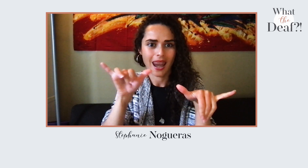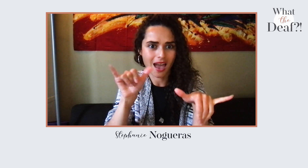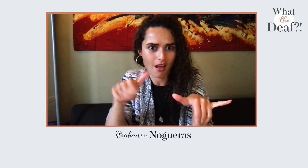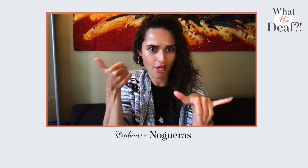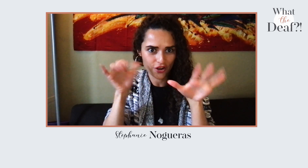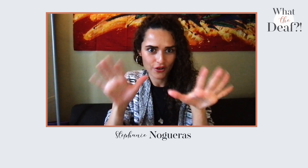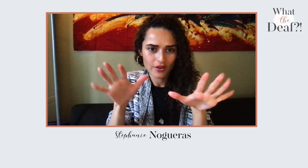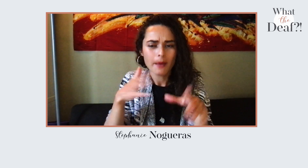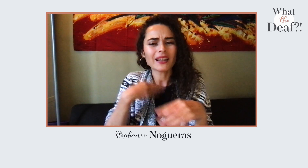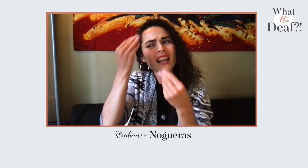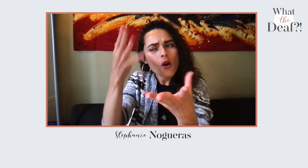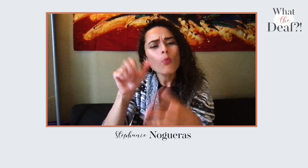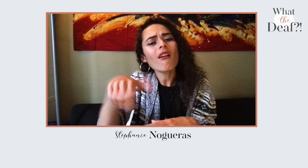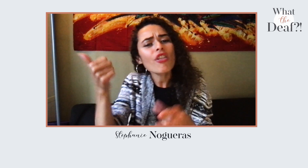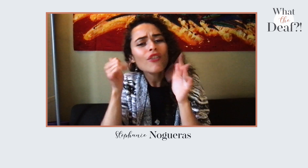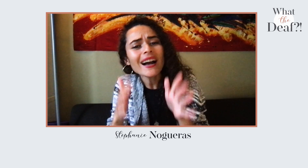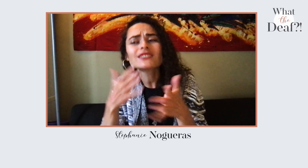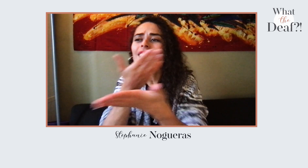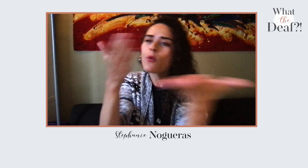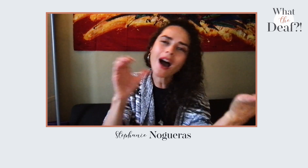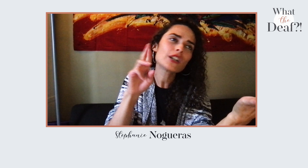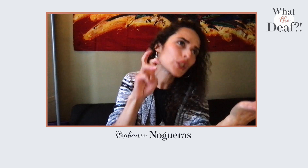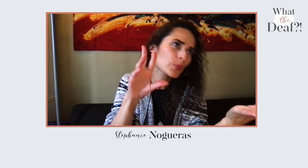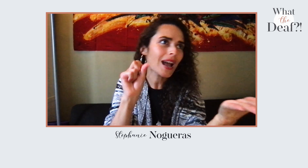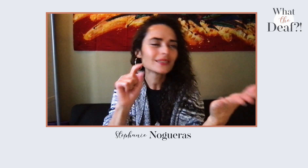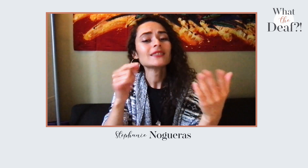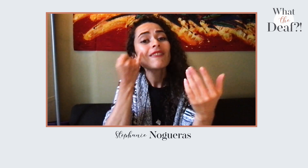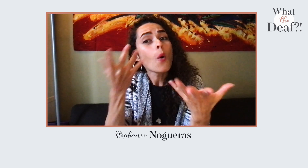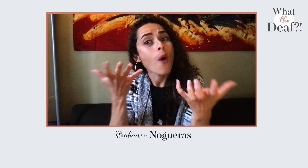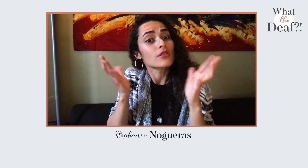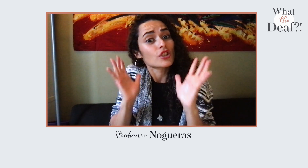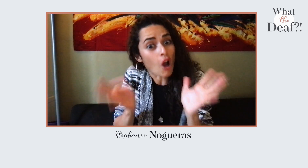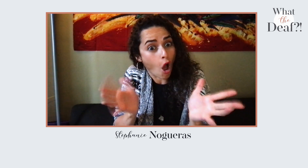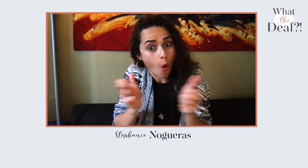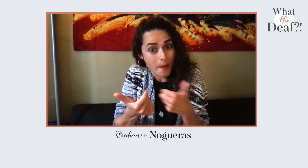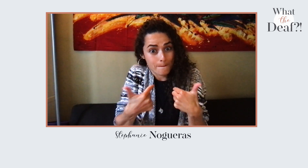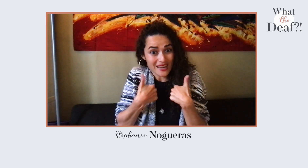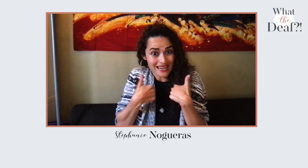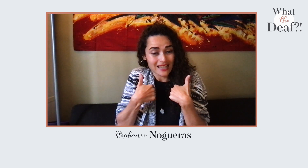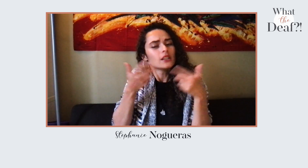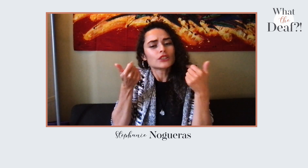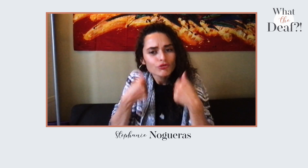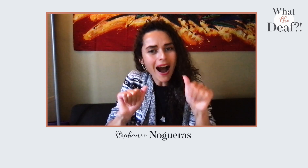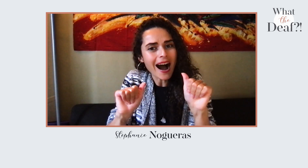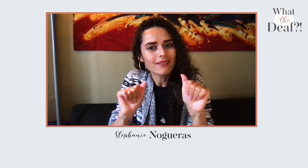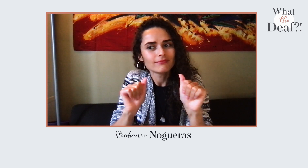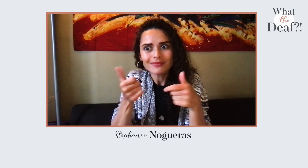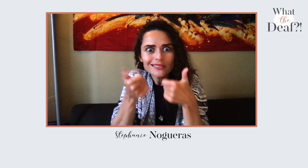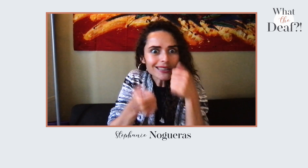I always let them know, and I let them know that, you know, if they want to go ahead and communicate with me, we can try so directly, you know,